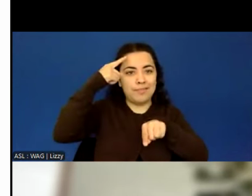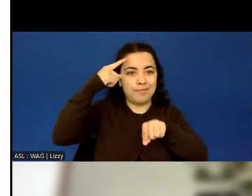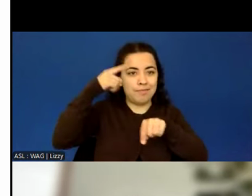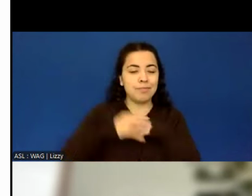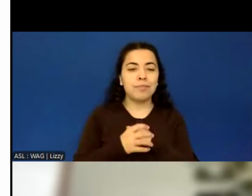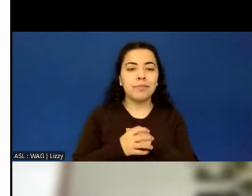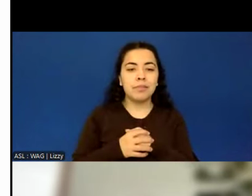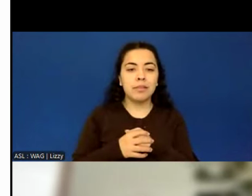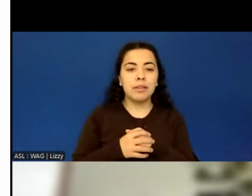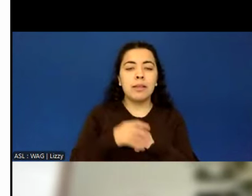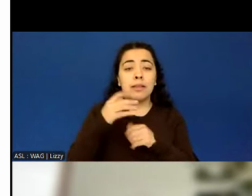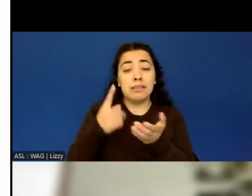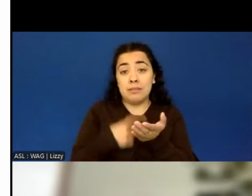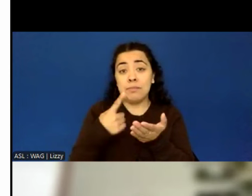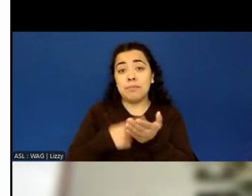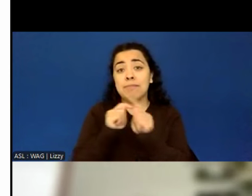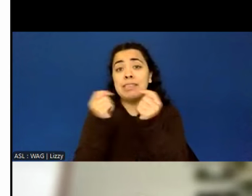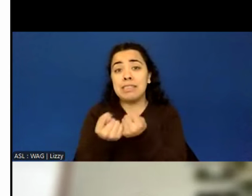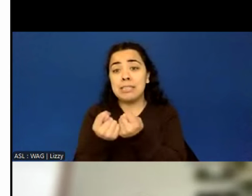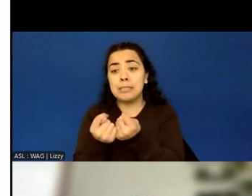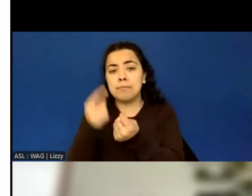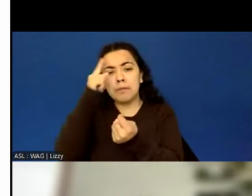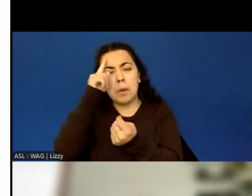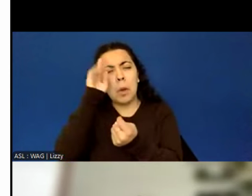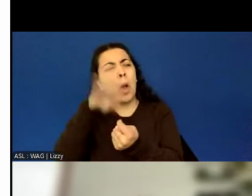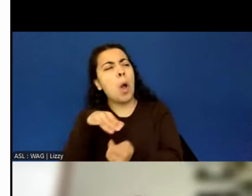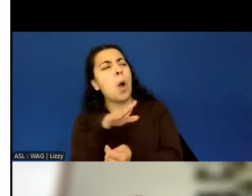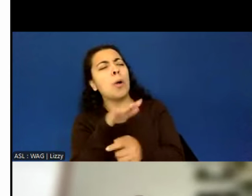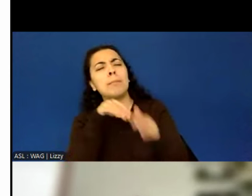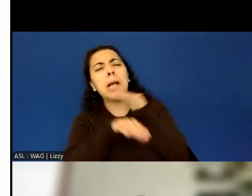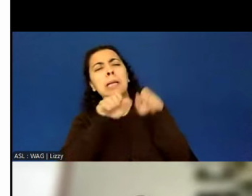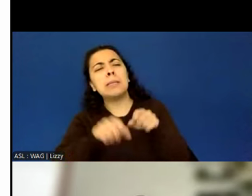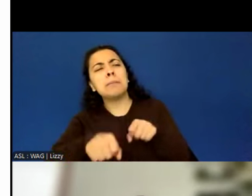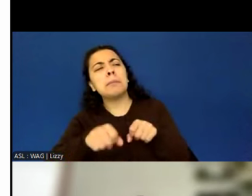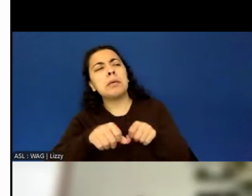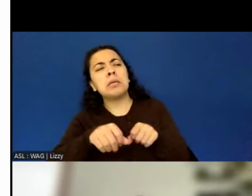themes that believe that accessibility can be completely automatized and you can